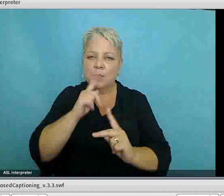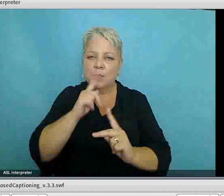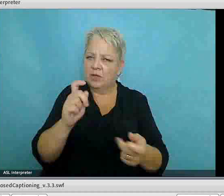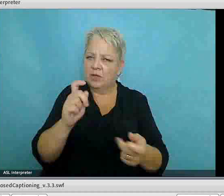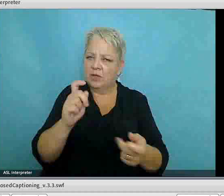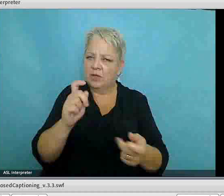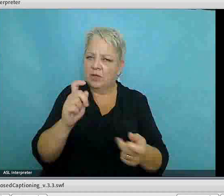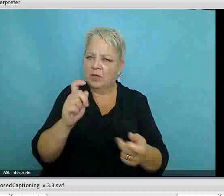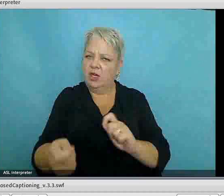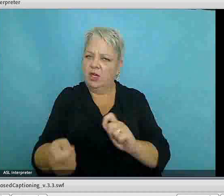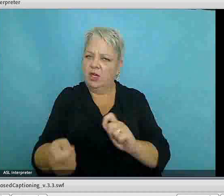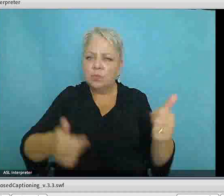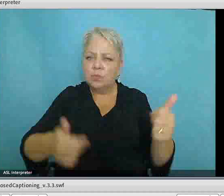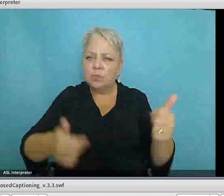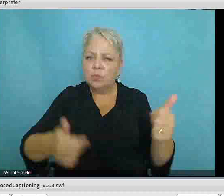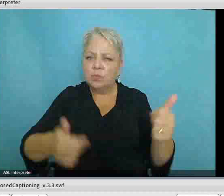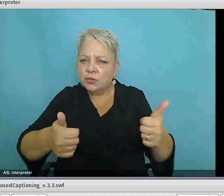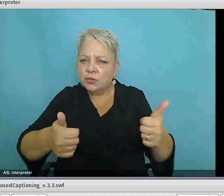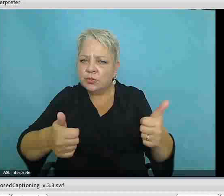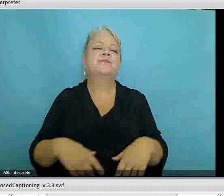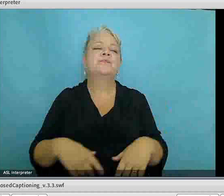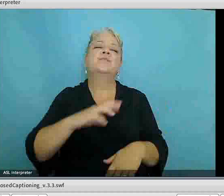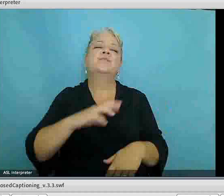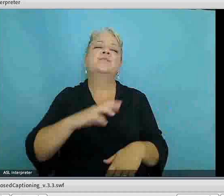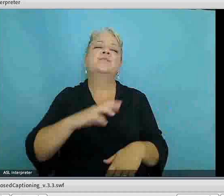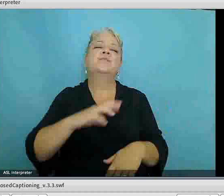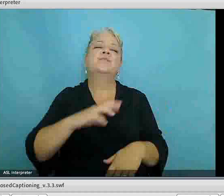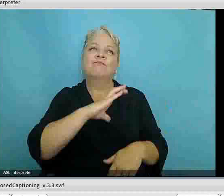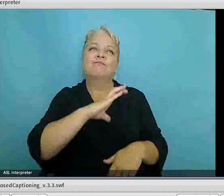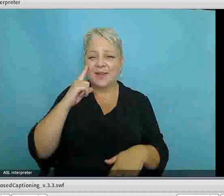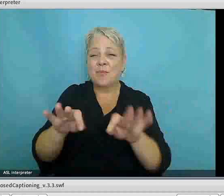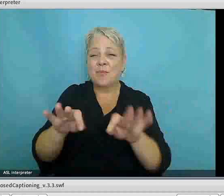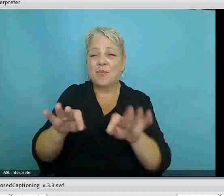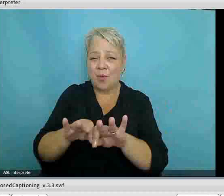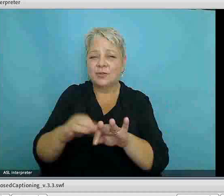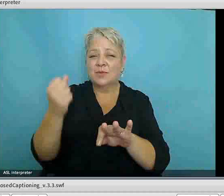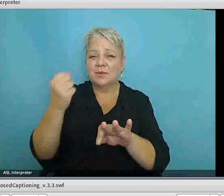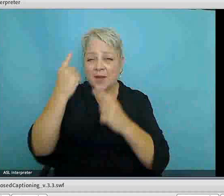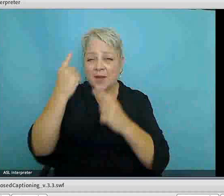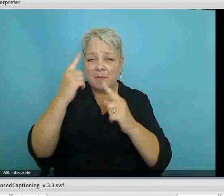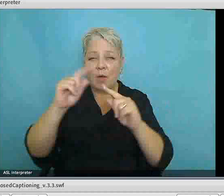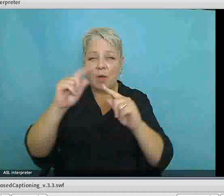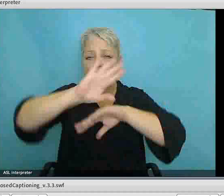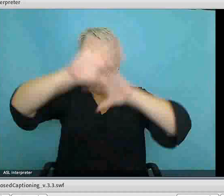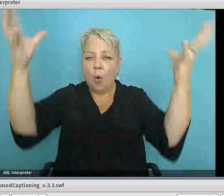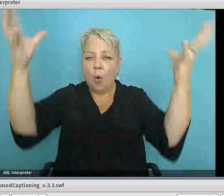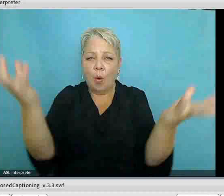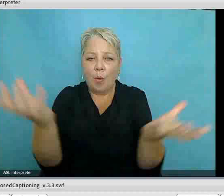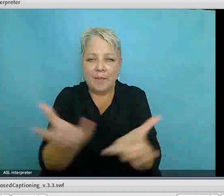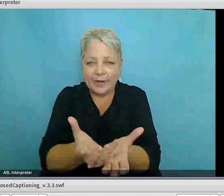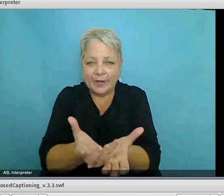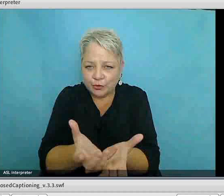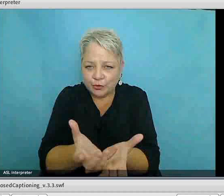First is that people should not feel they're sort of out on their own trying to manage whether or not -- to make this decision.